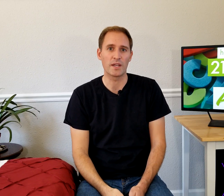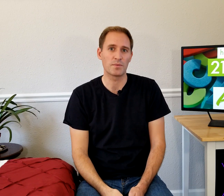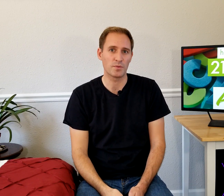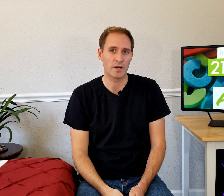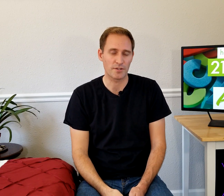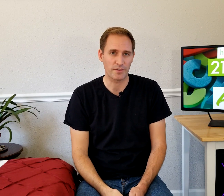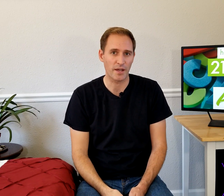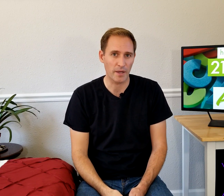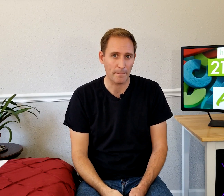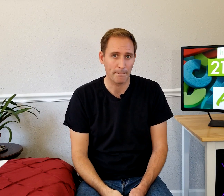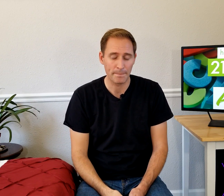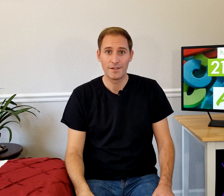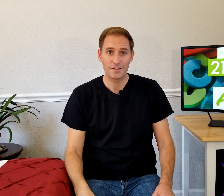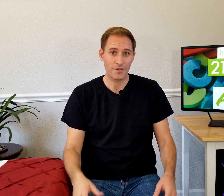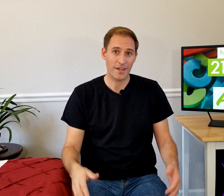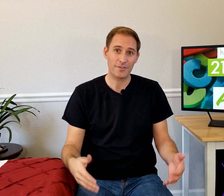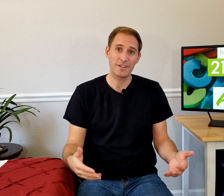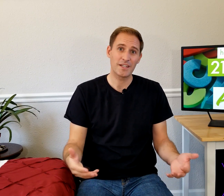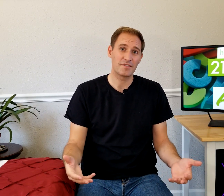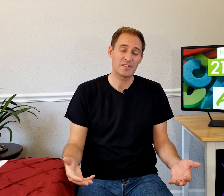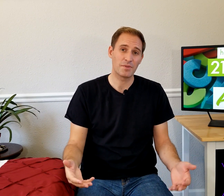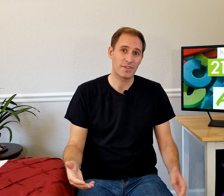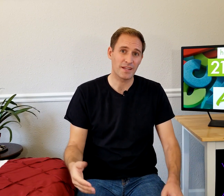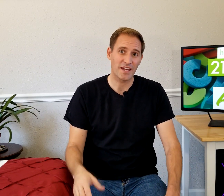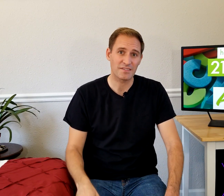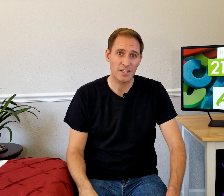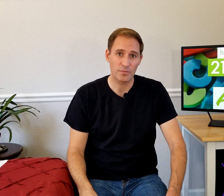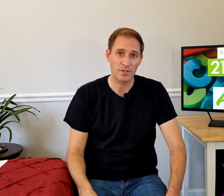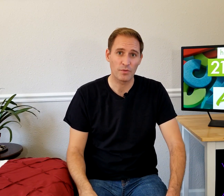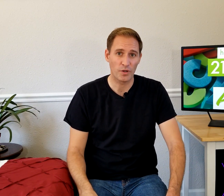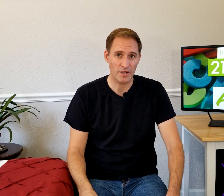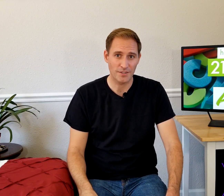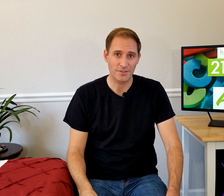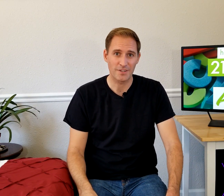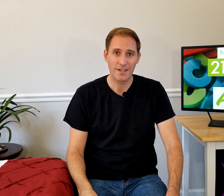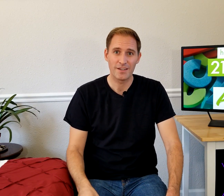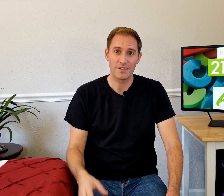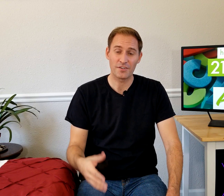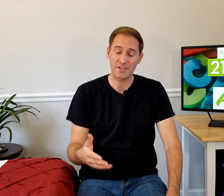up to 100 that way. So that only leaves us with the last number 100. You'll see